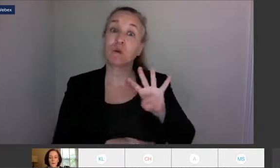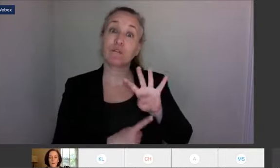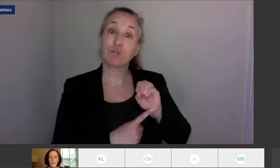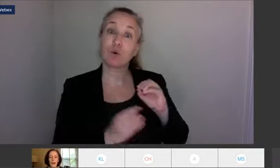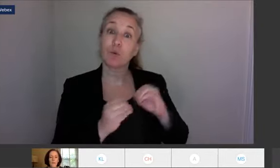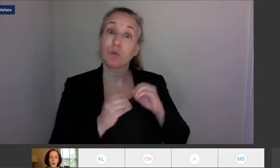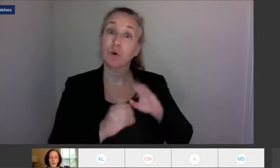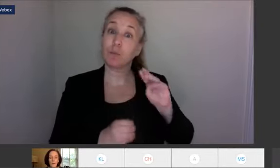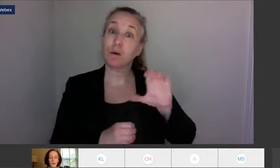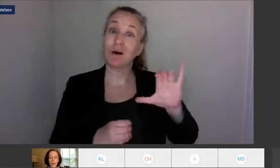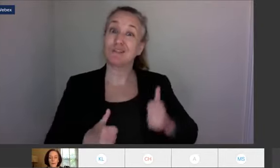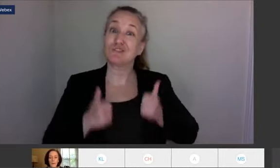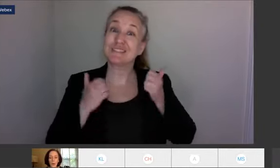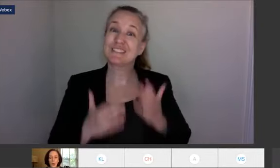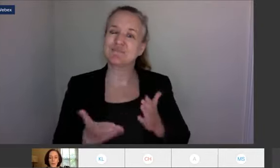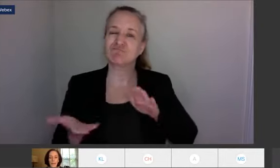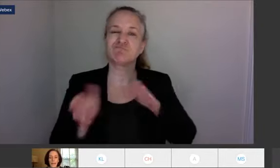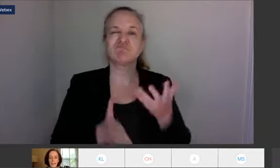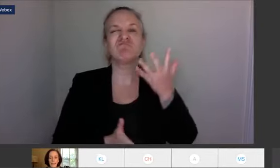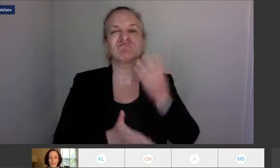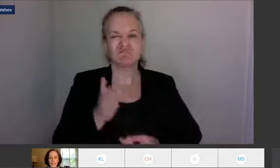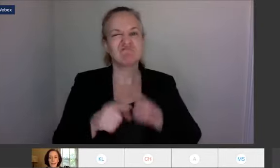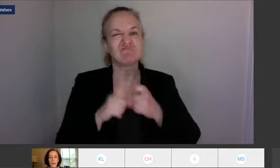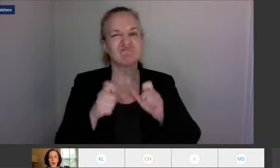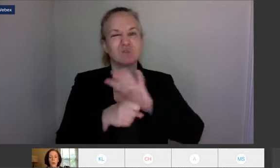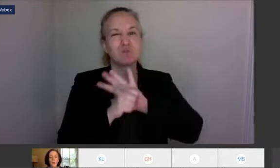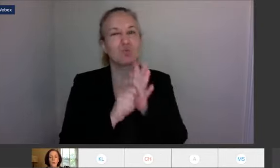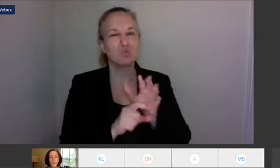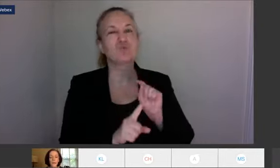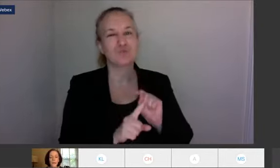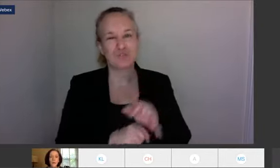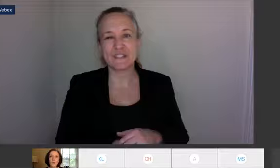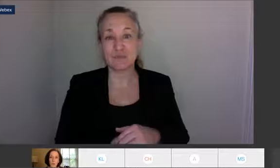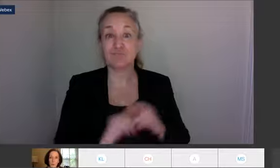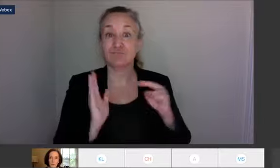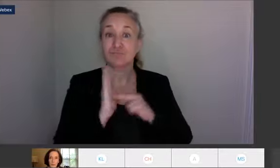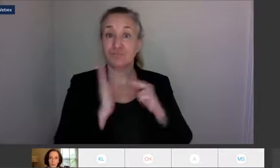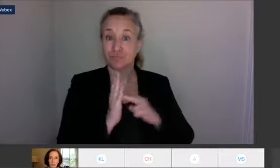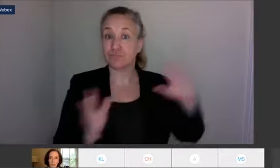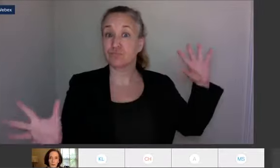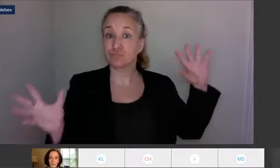have lost their lives to covid 19 which brings us to seven hundred and